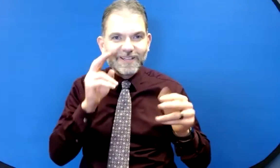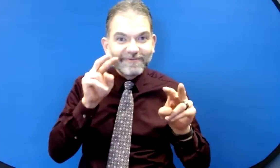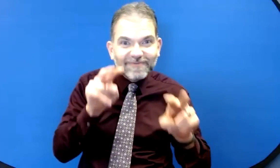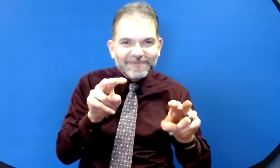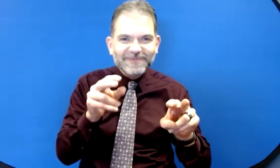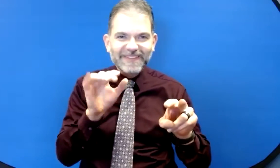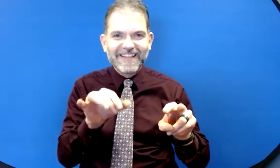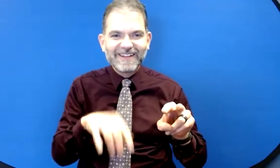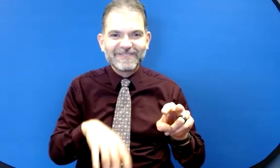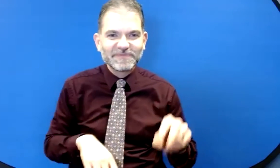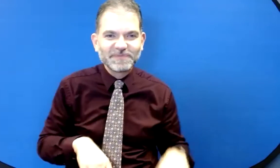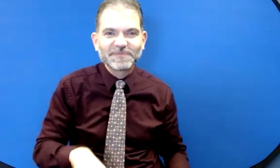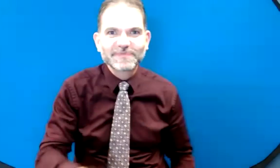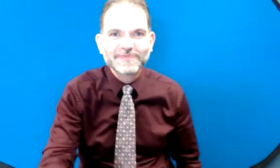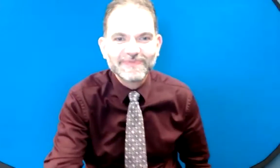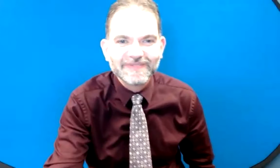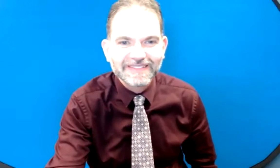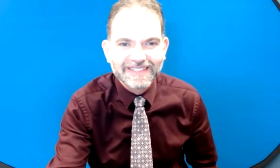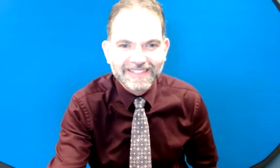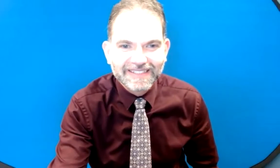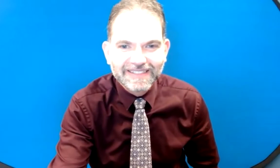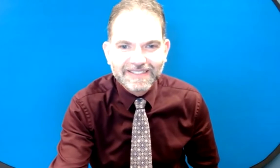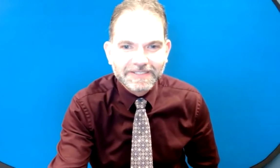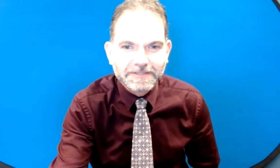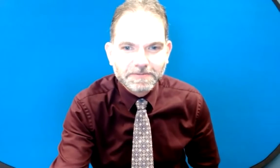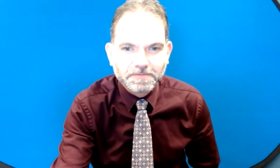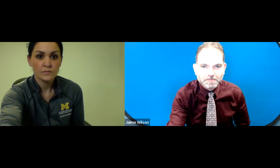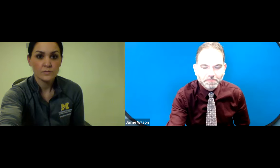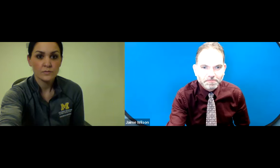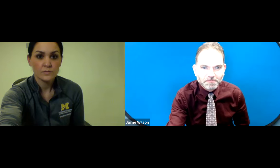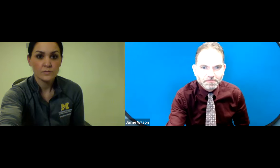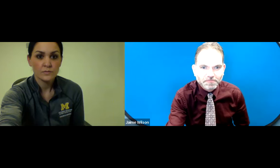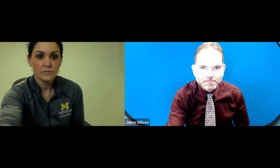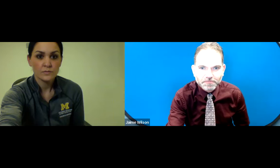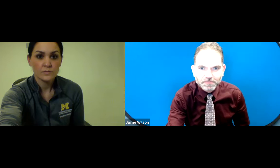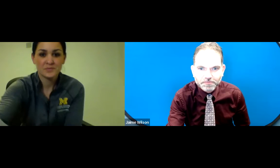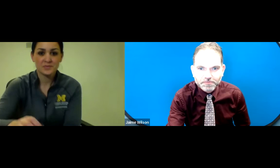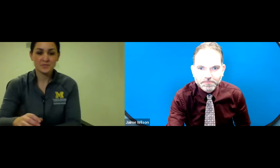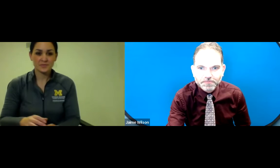ASL Interpreter: So I think we're just going to go ahead ASL Interpreter: and do that. I'll go ahead and see ASL Interpreter: what questions have come up.